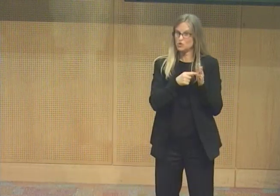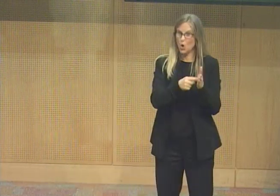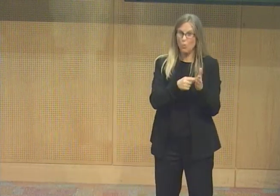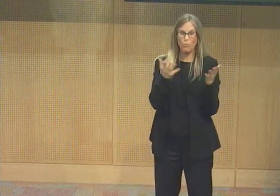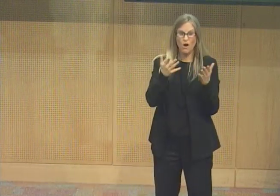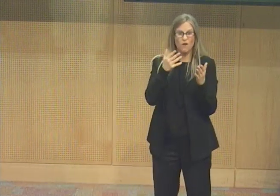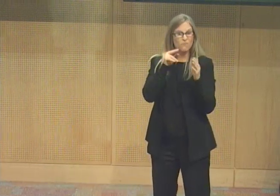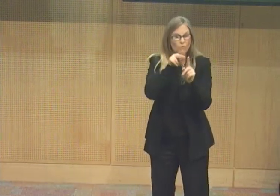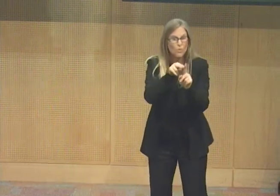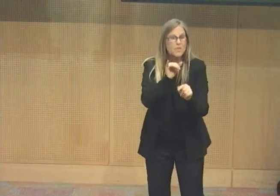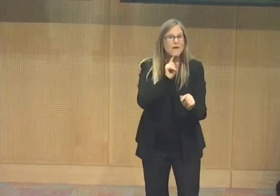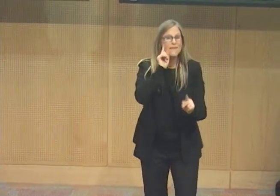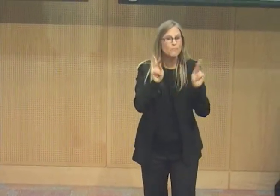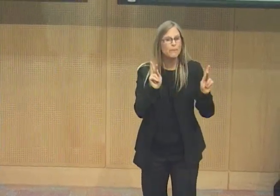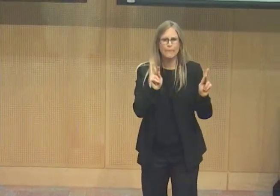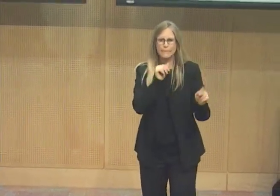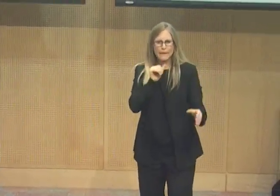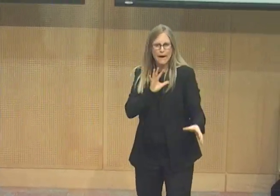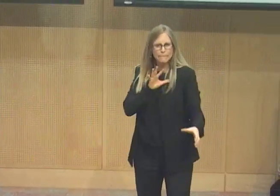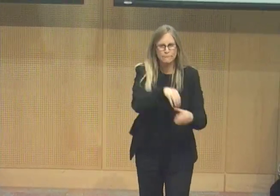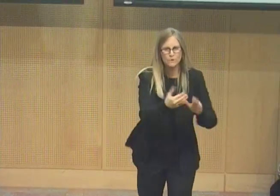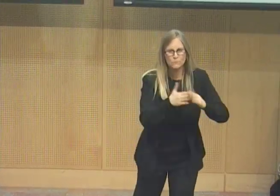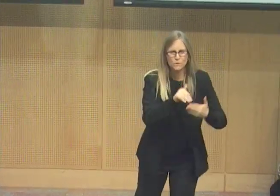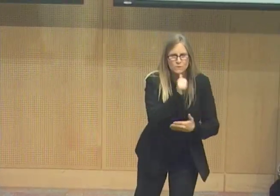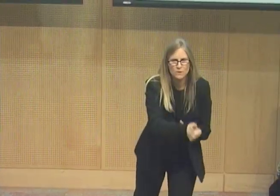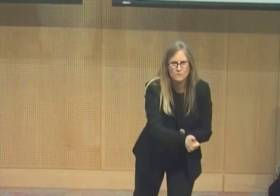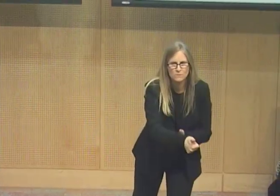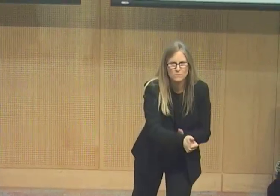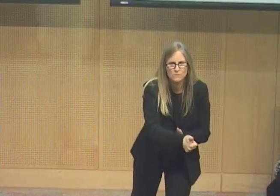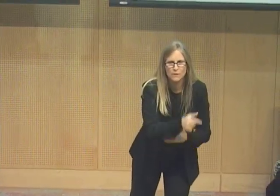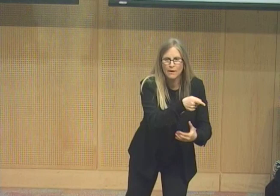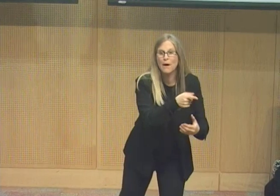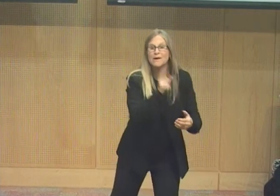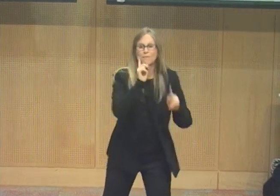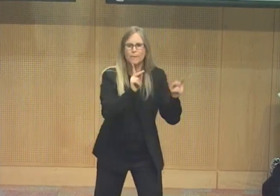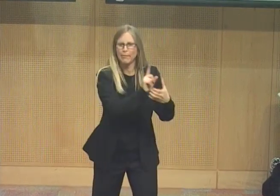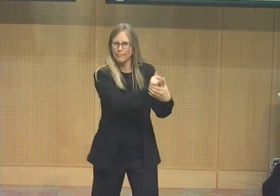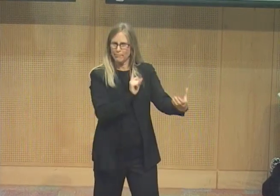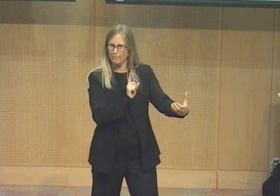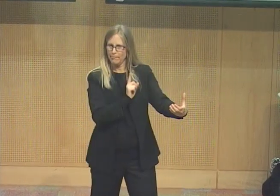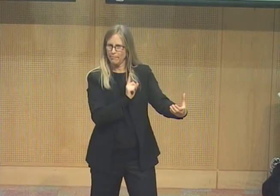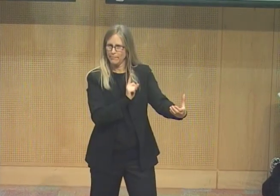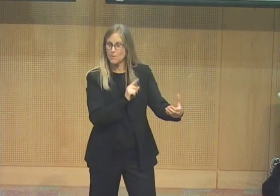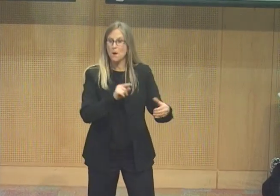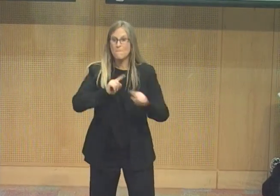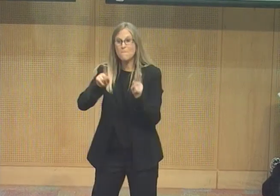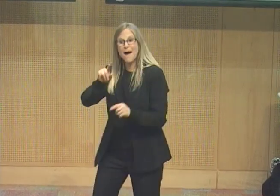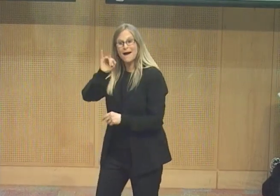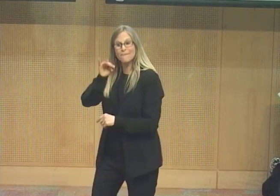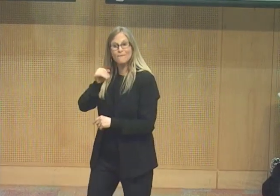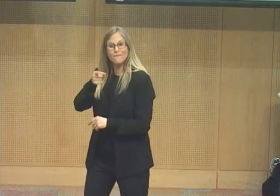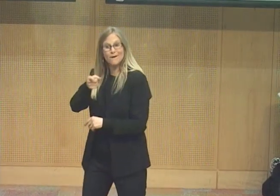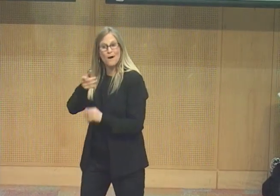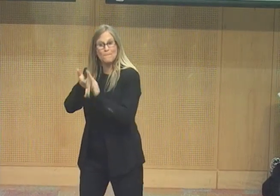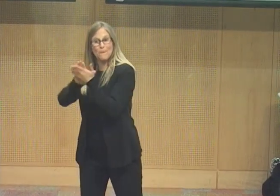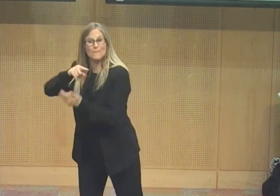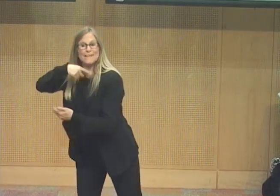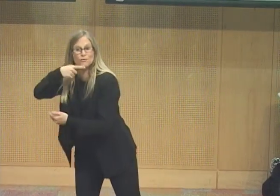as someone being able to integrate into a community or being isolated from a community, it begins to give you a very constructed view